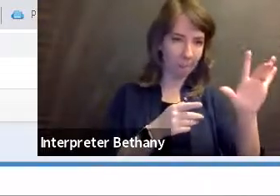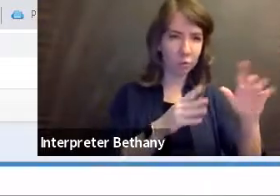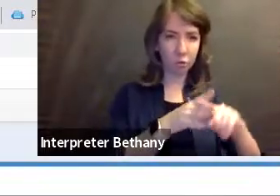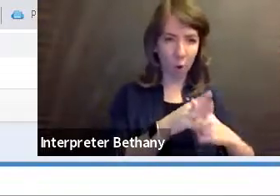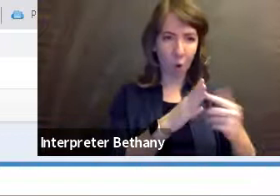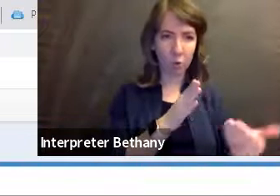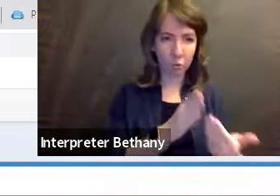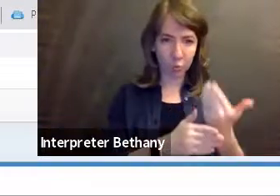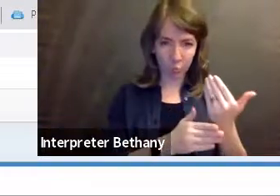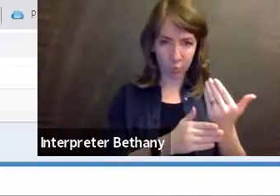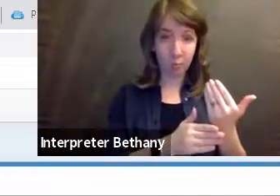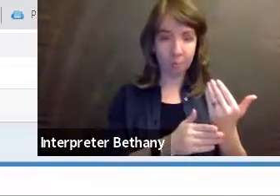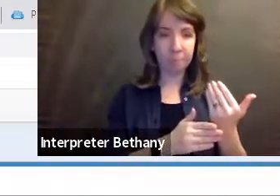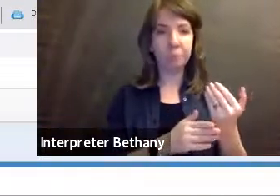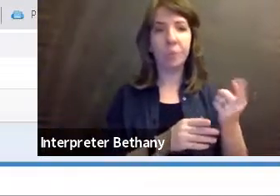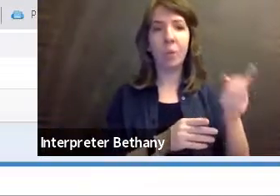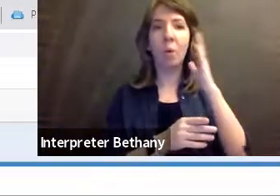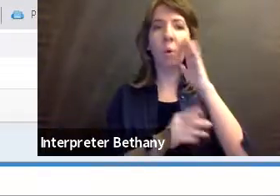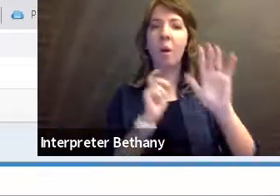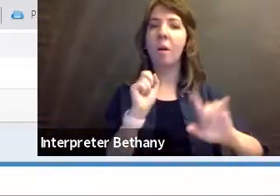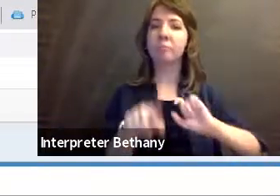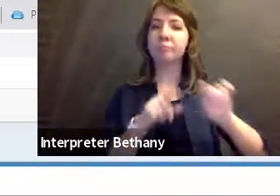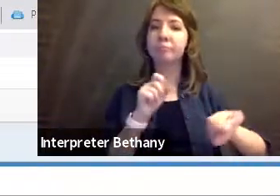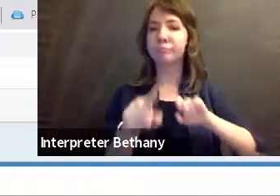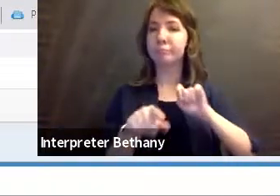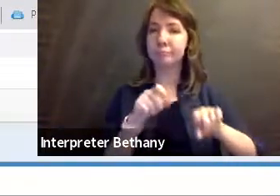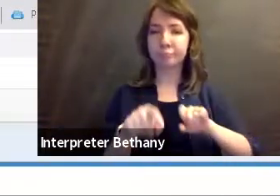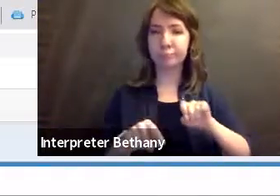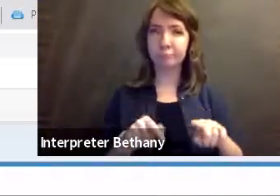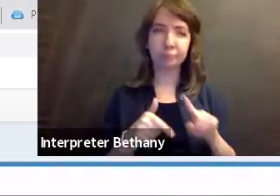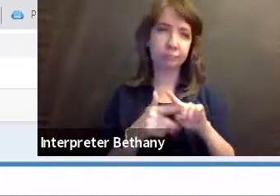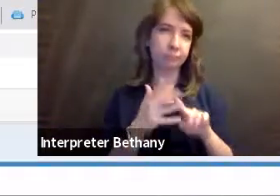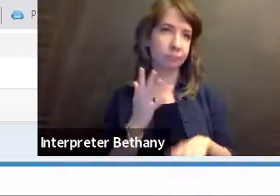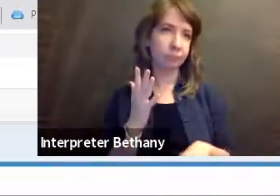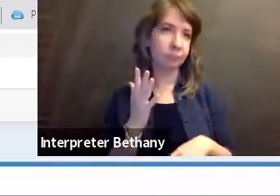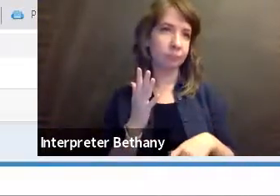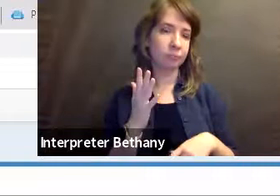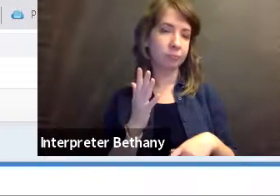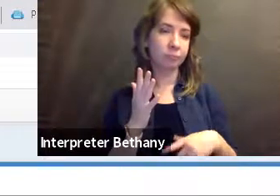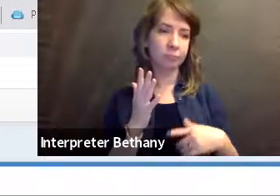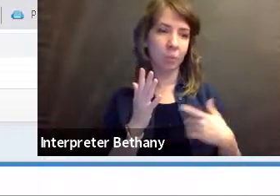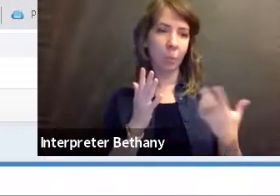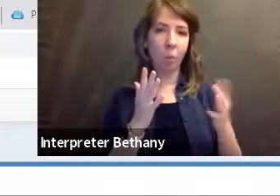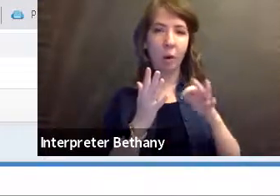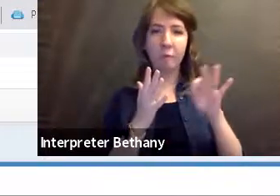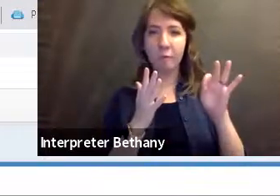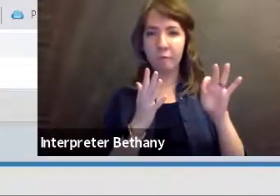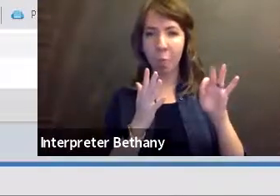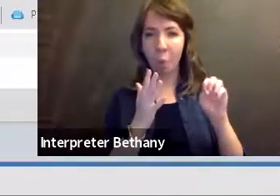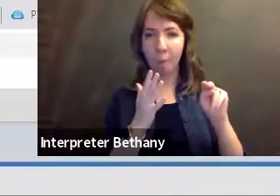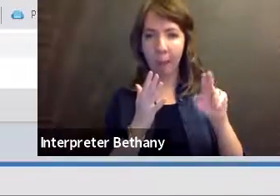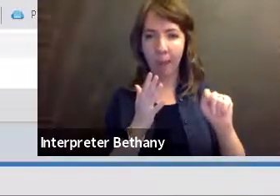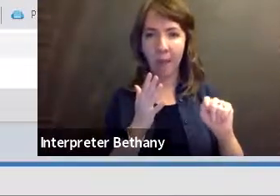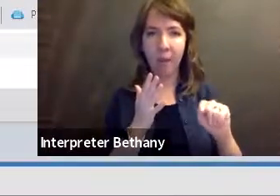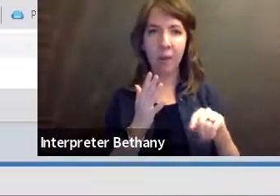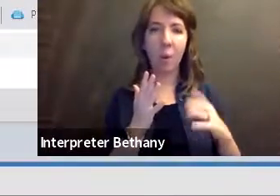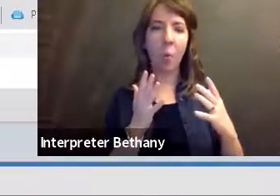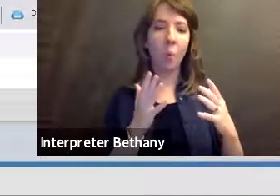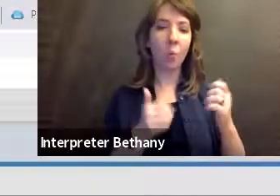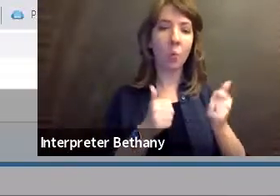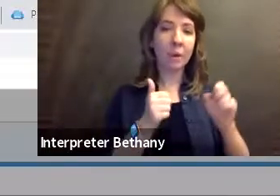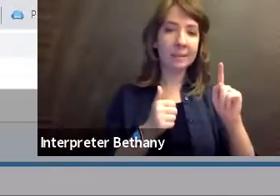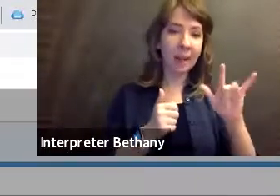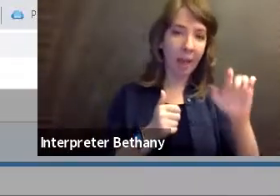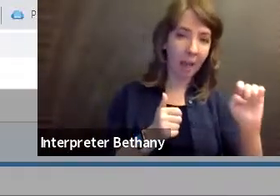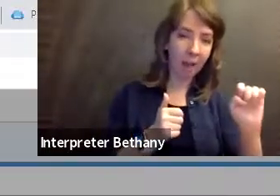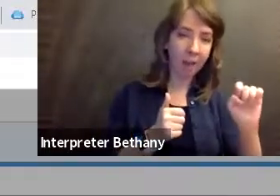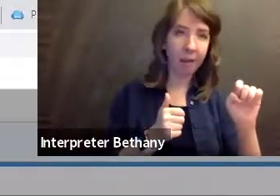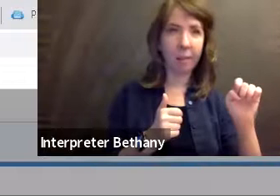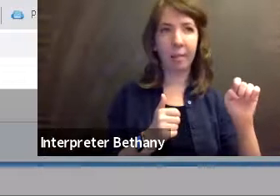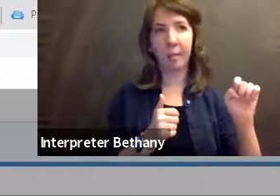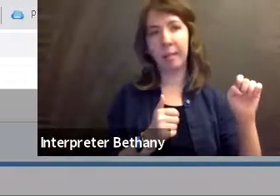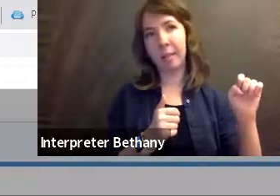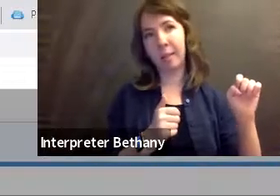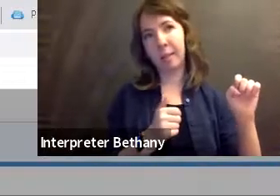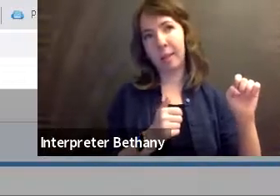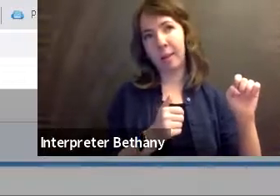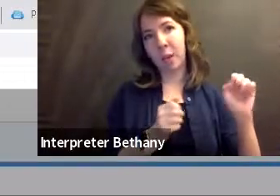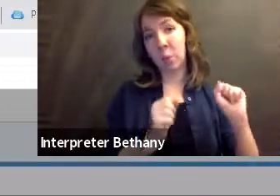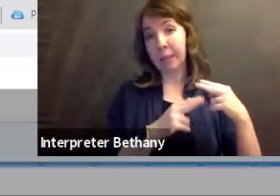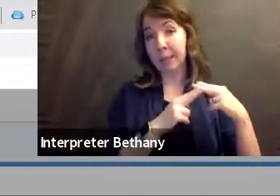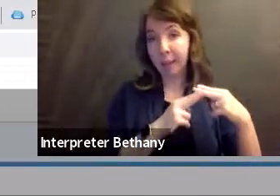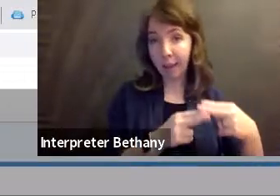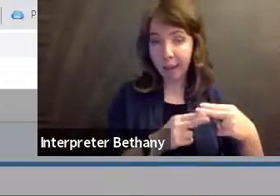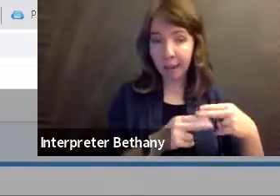Linda Kobashigawa: It's going to ask you a series of questions like what love out what format you or citation style you want to use. You can name the project selected. These are the most